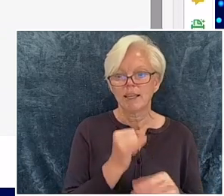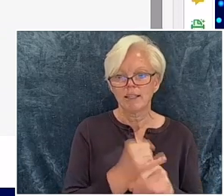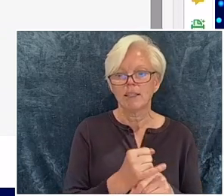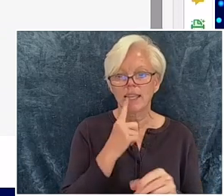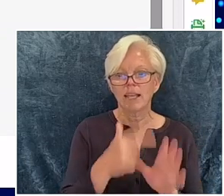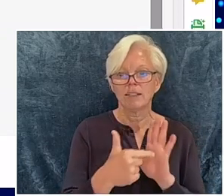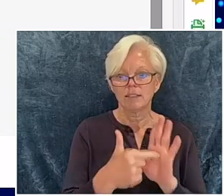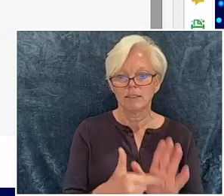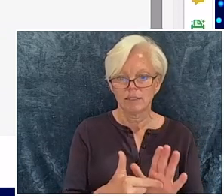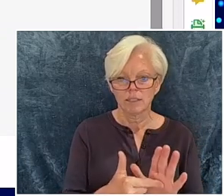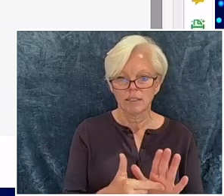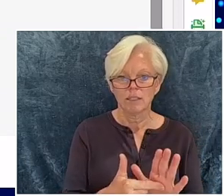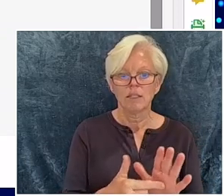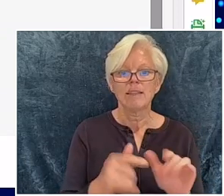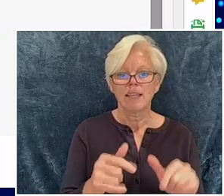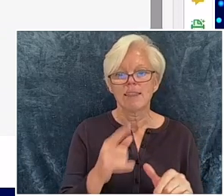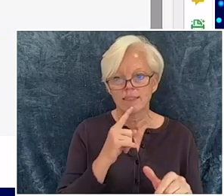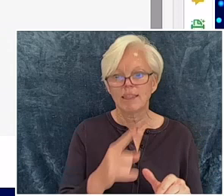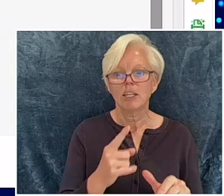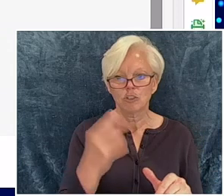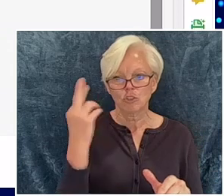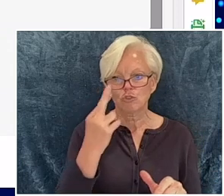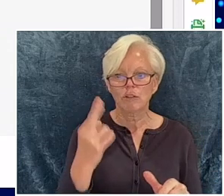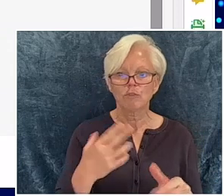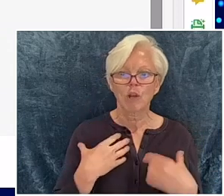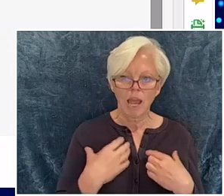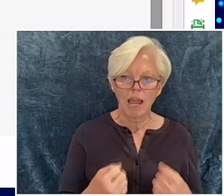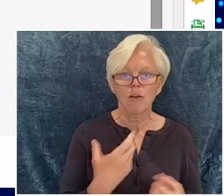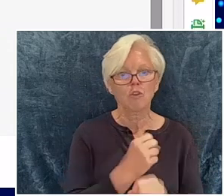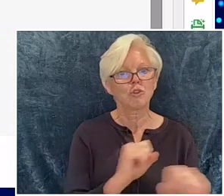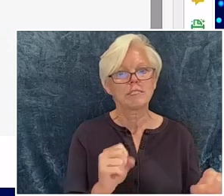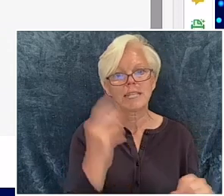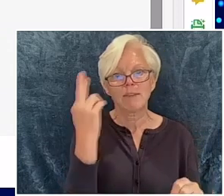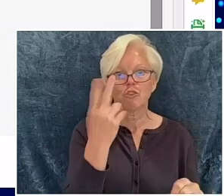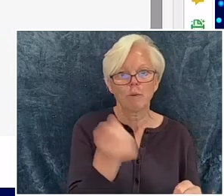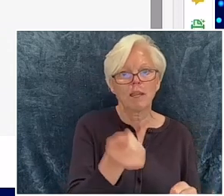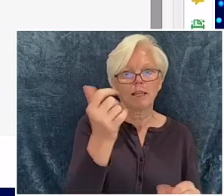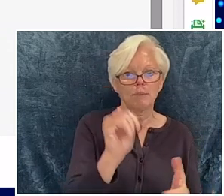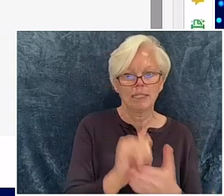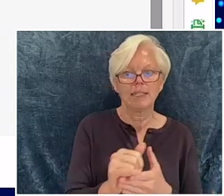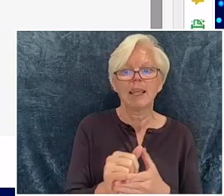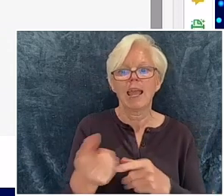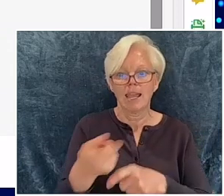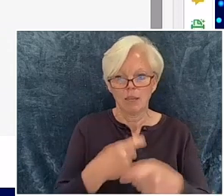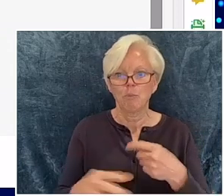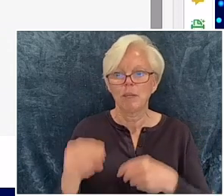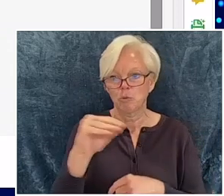compelling health or safety reason. We had eliminated that. And we are putting back in that that the